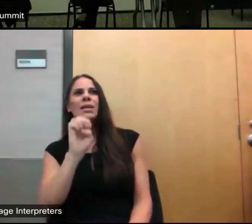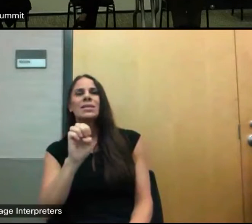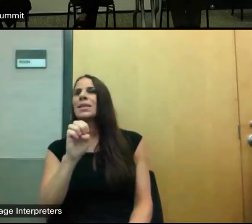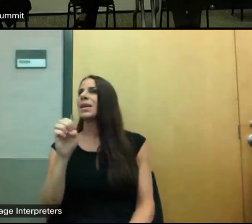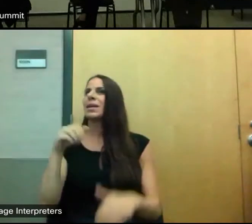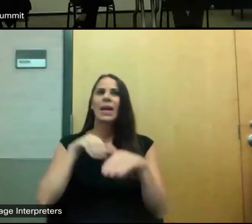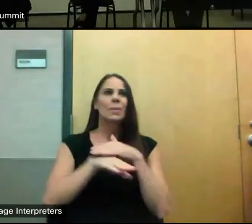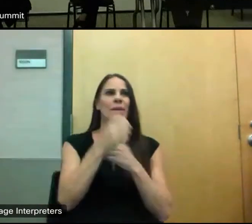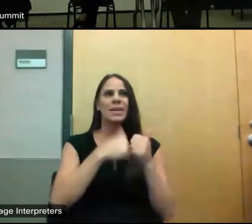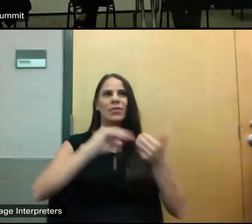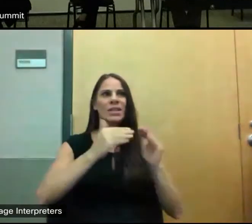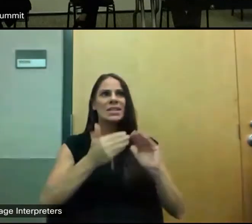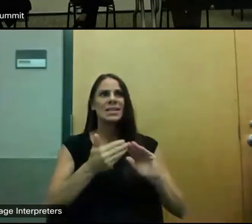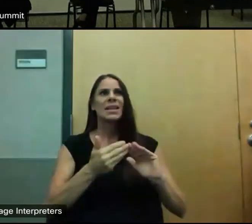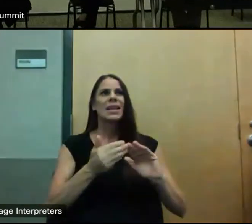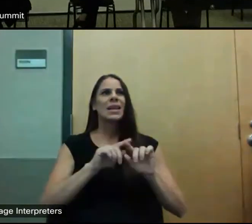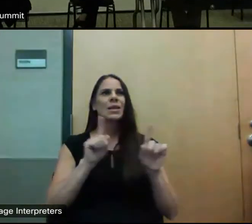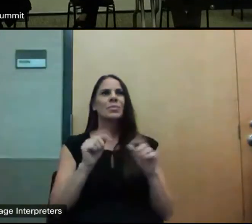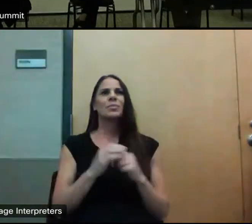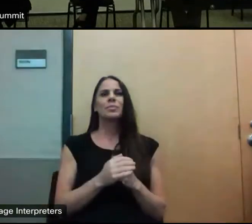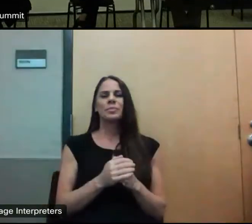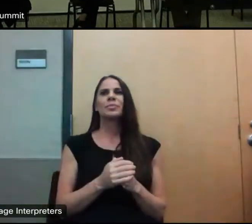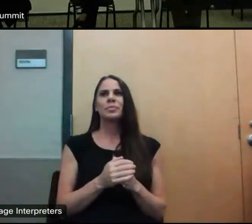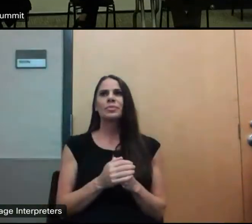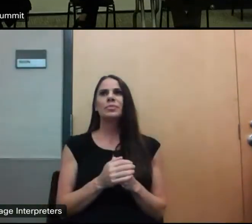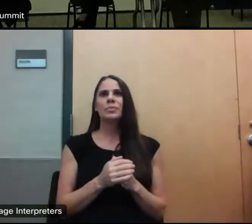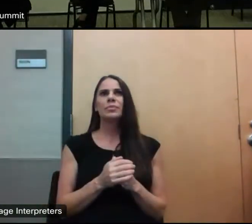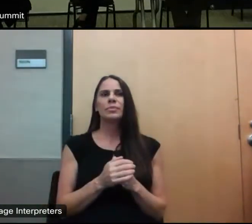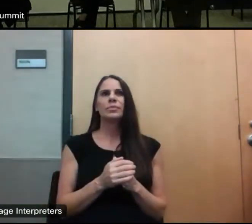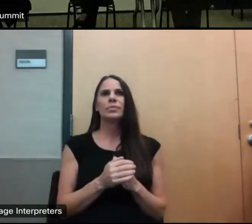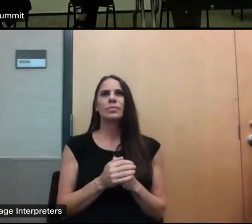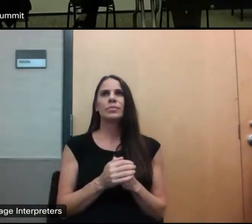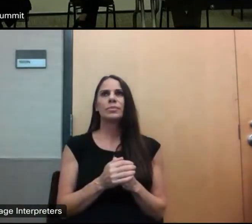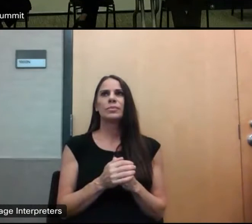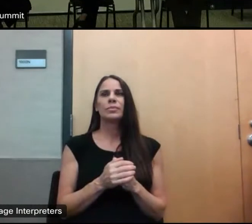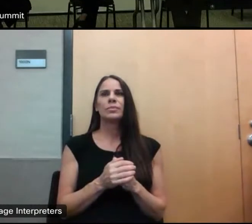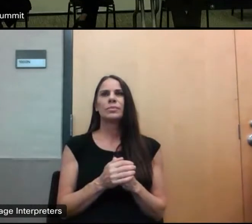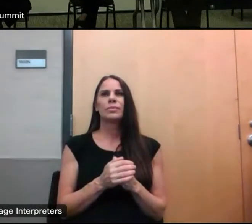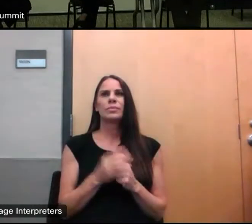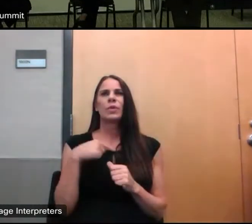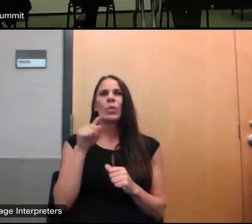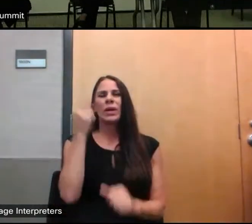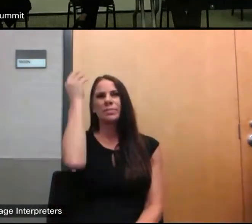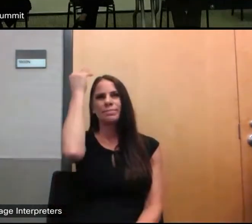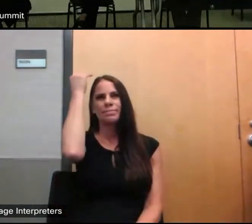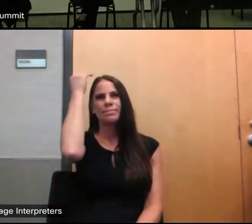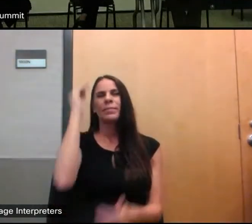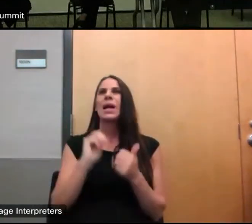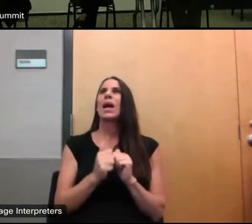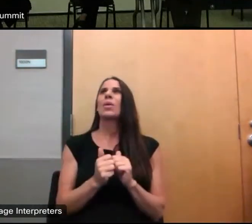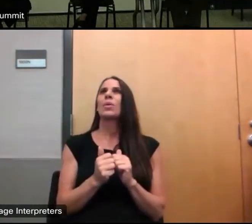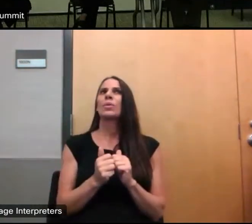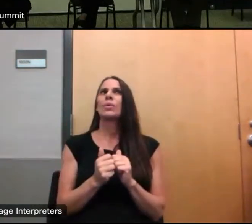well. Um, but it is thinking about, um. You know how W, when we were looking at the